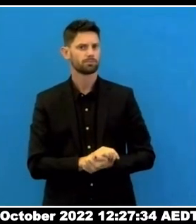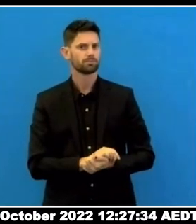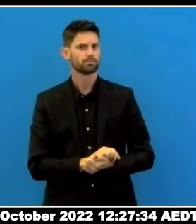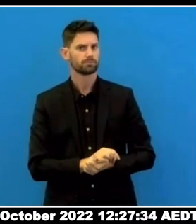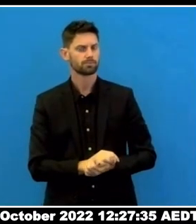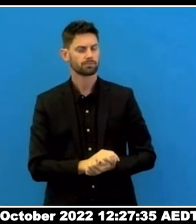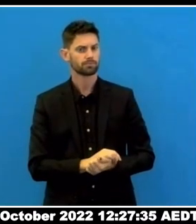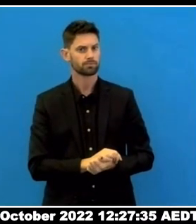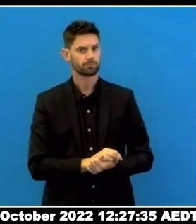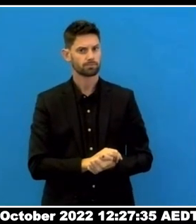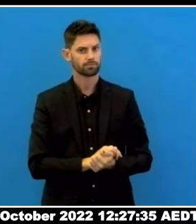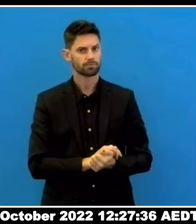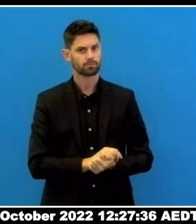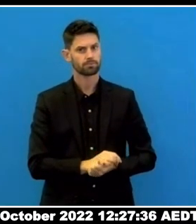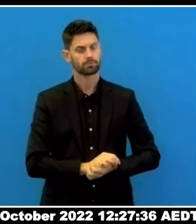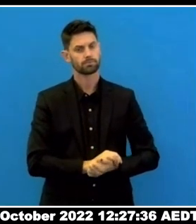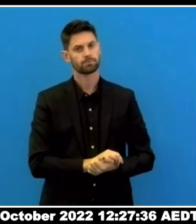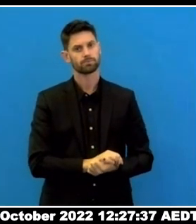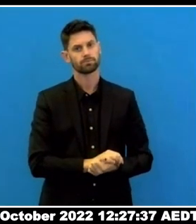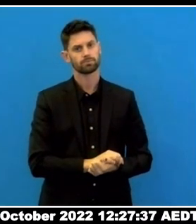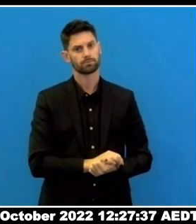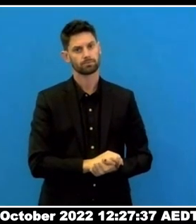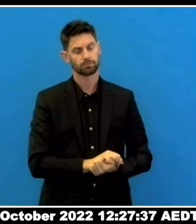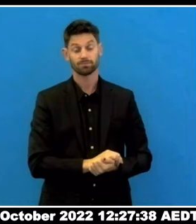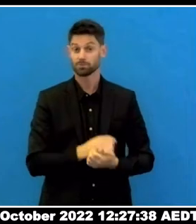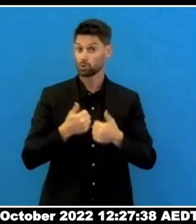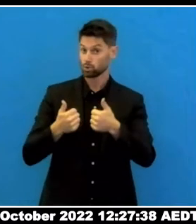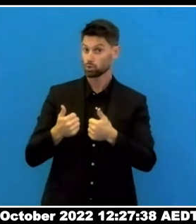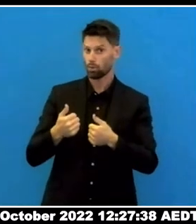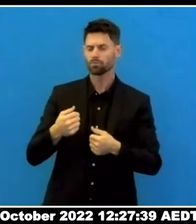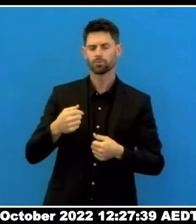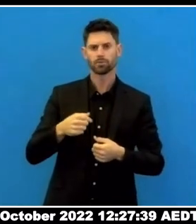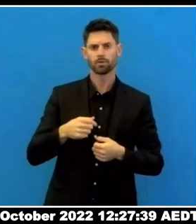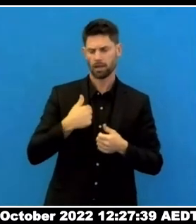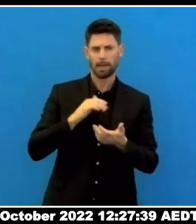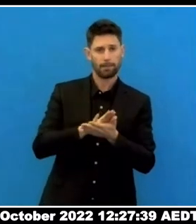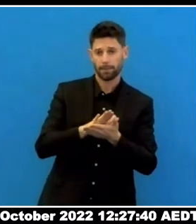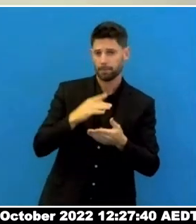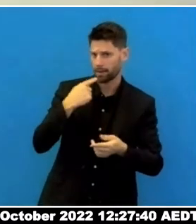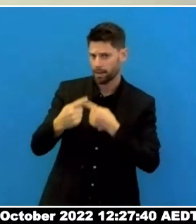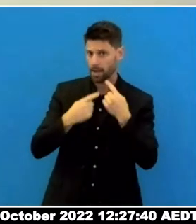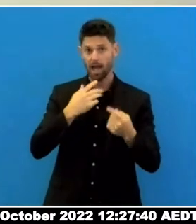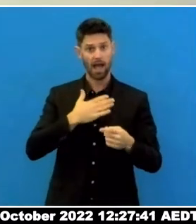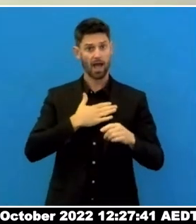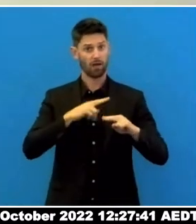Then we might talk about some examples of it applying in practice. Sure. And I'm happy I realise that the actual framework that we use